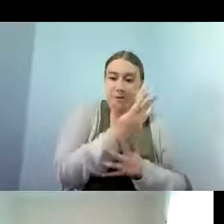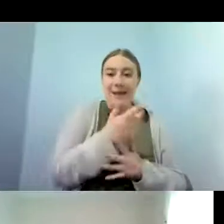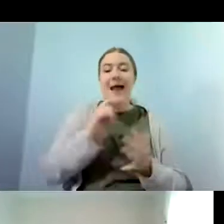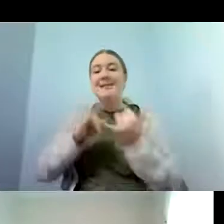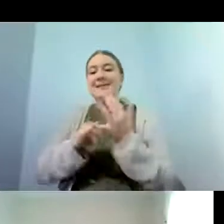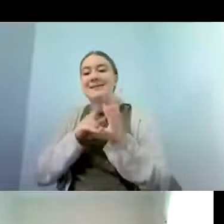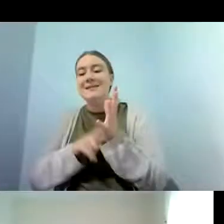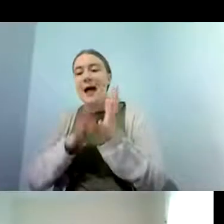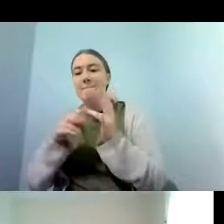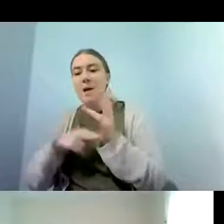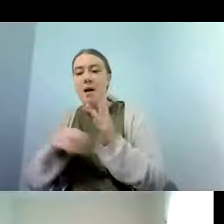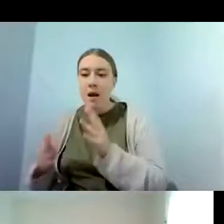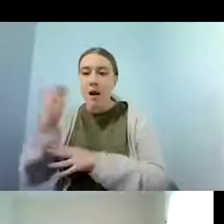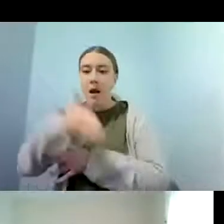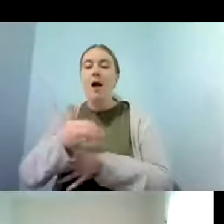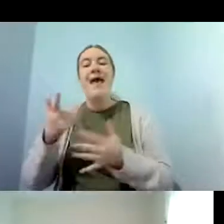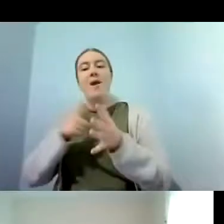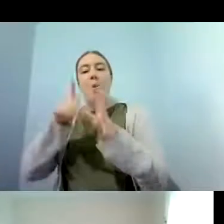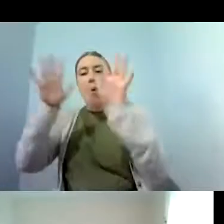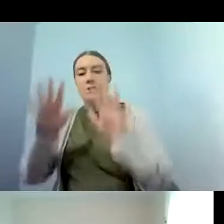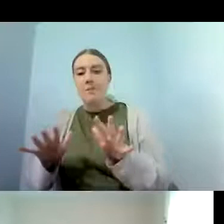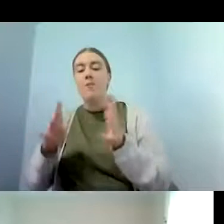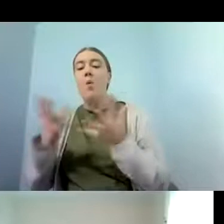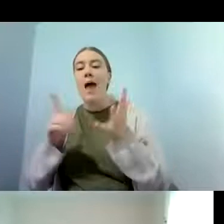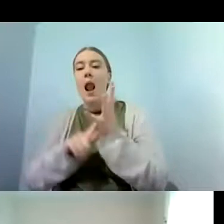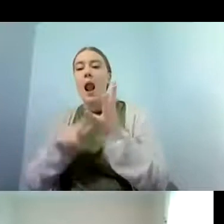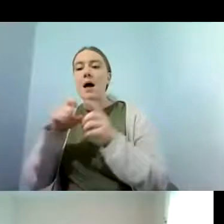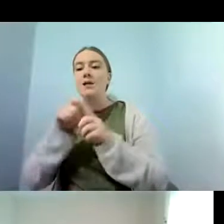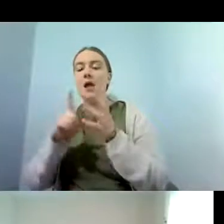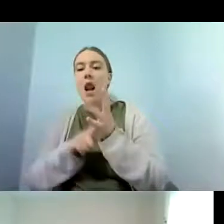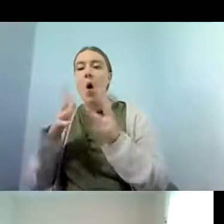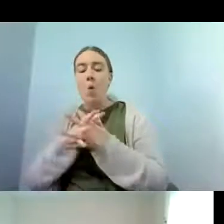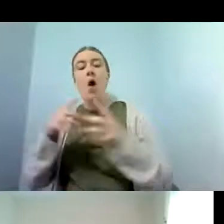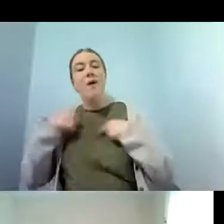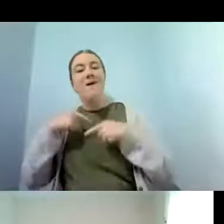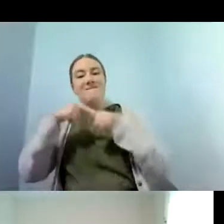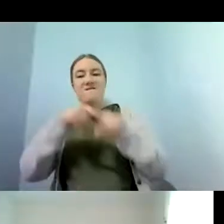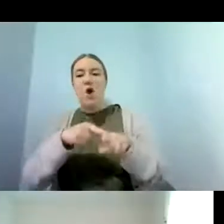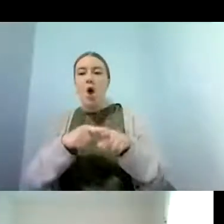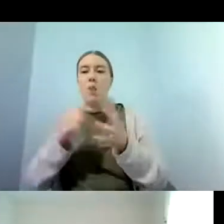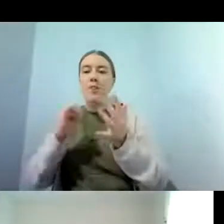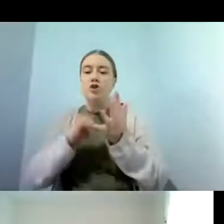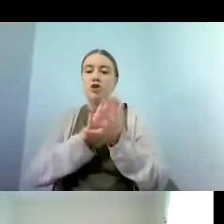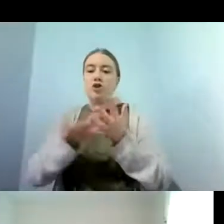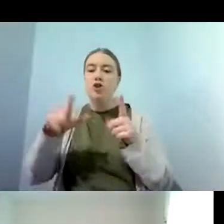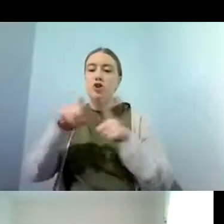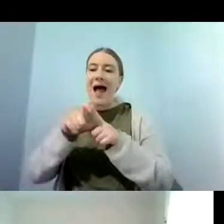autumn and this is to monitor either the shad migration or the salmon migration and we also